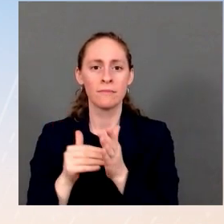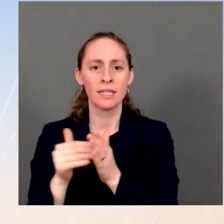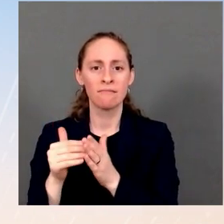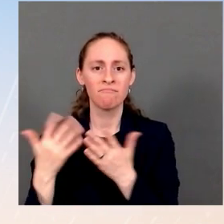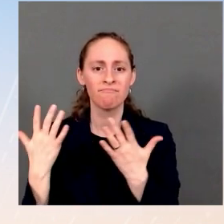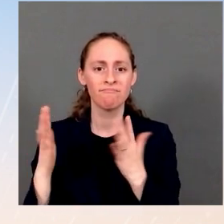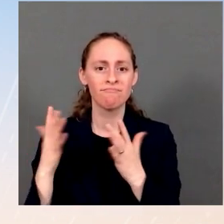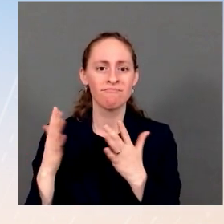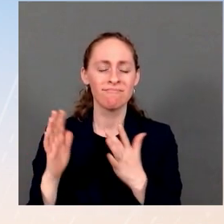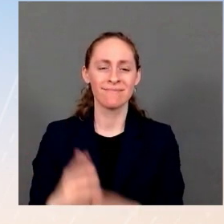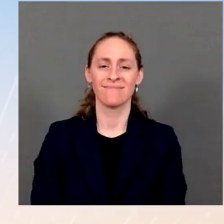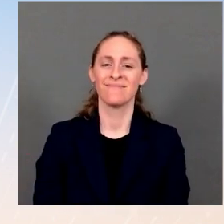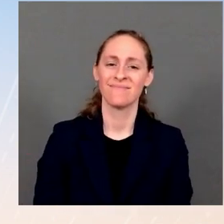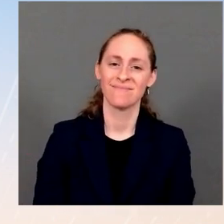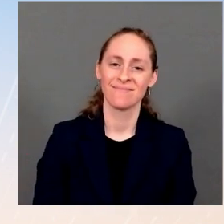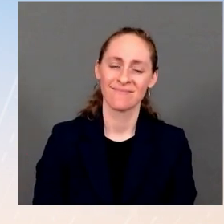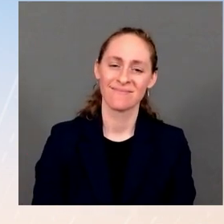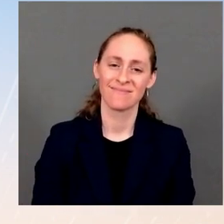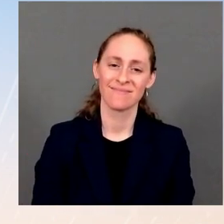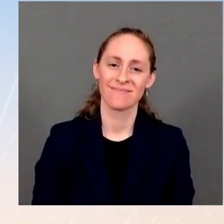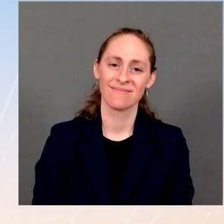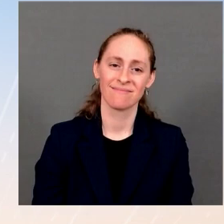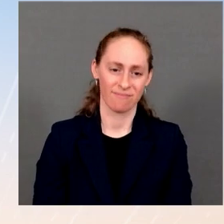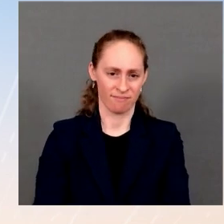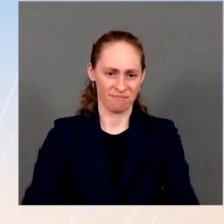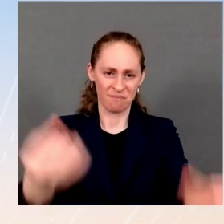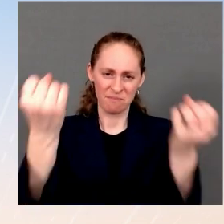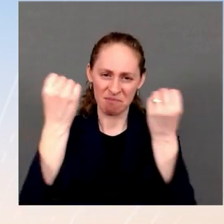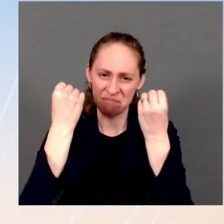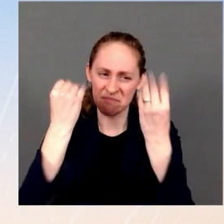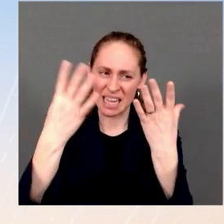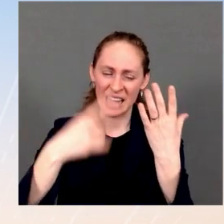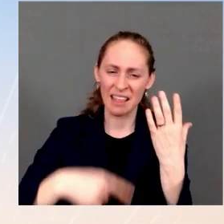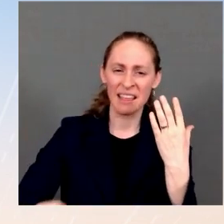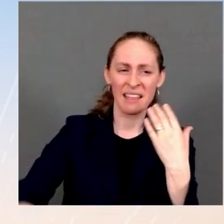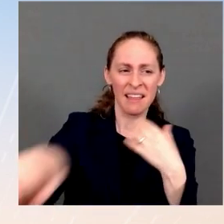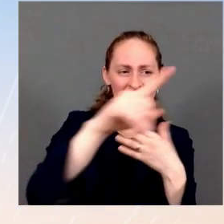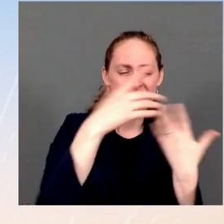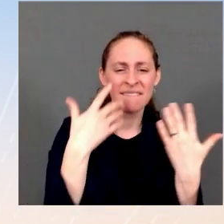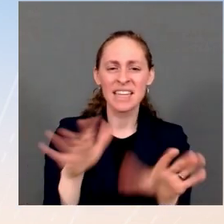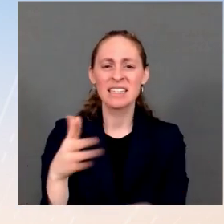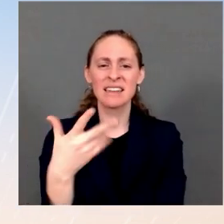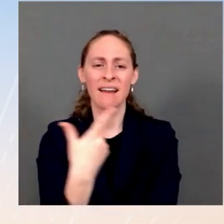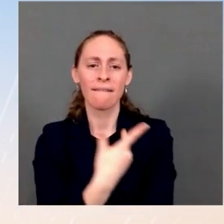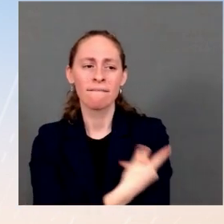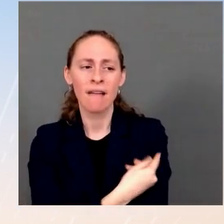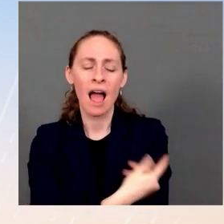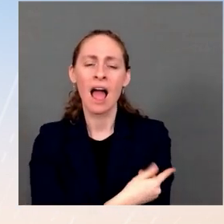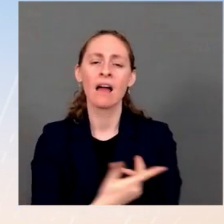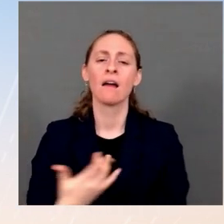and families have more money in their pockets. Americans, on average, have about $100 more in their pockets